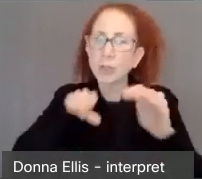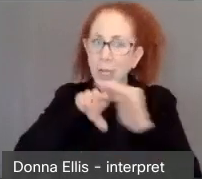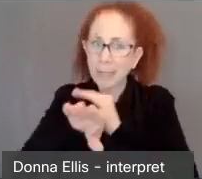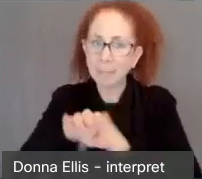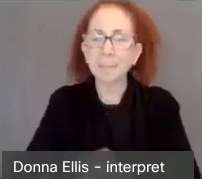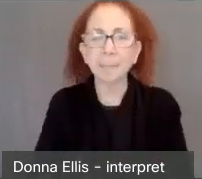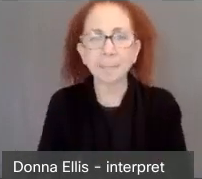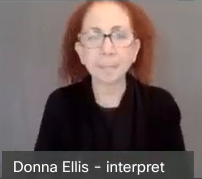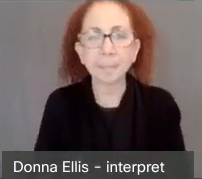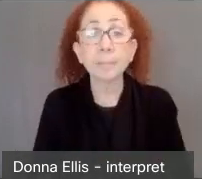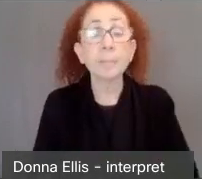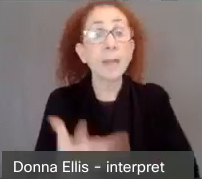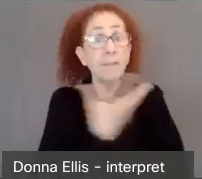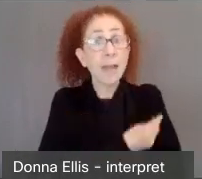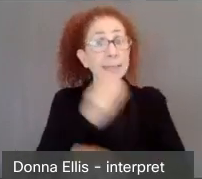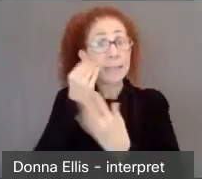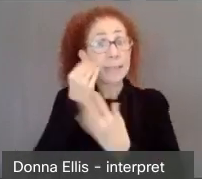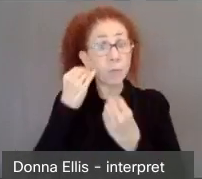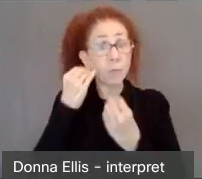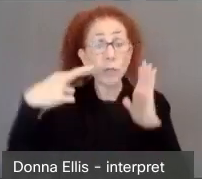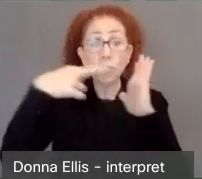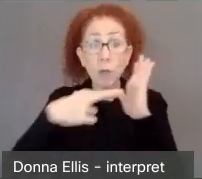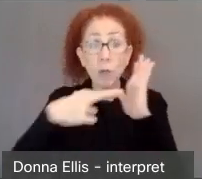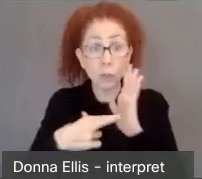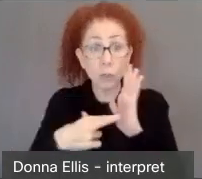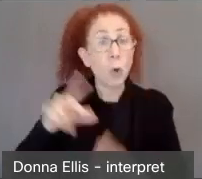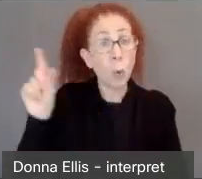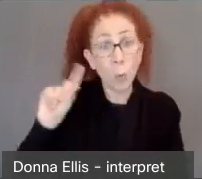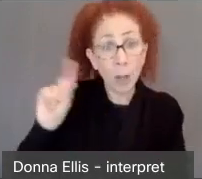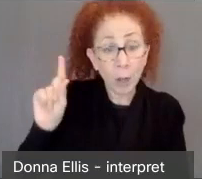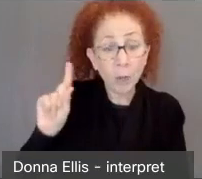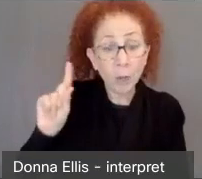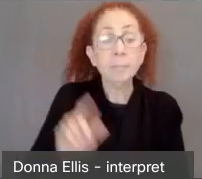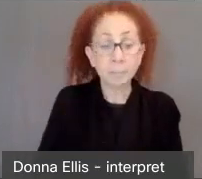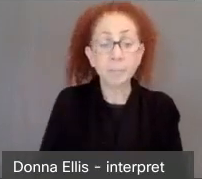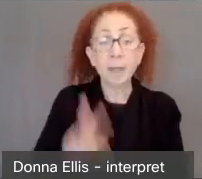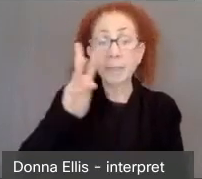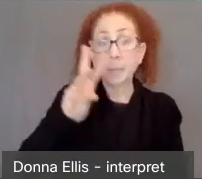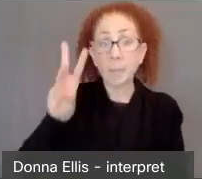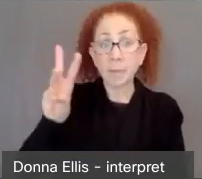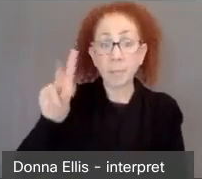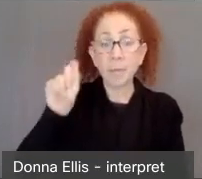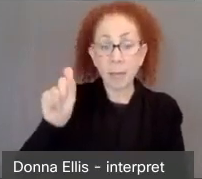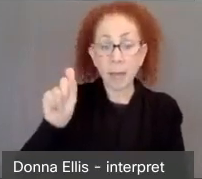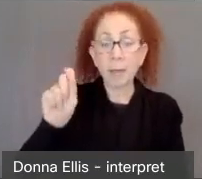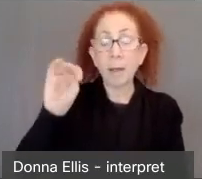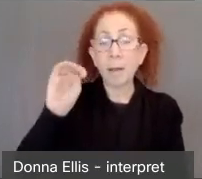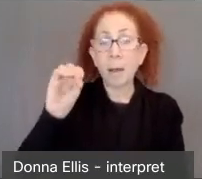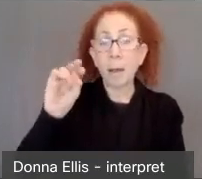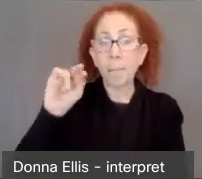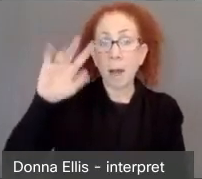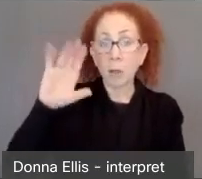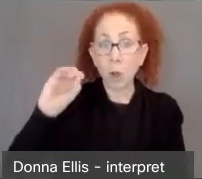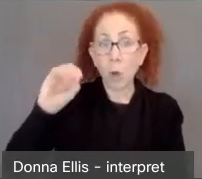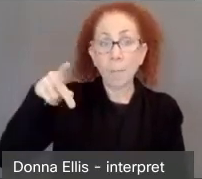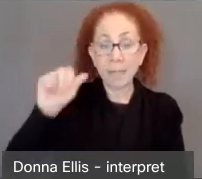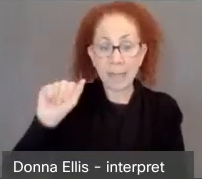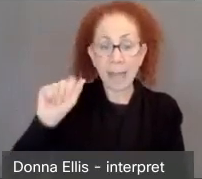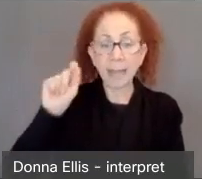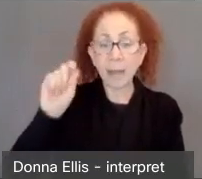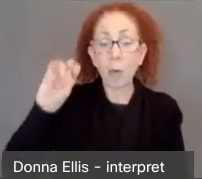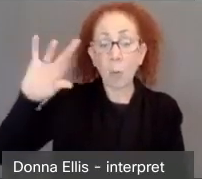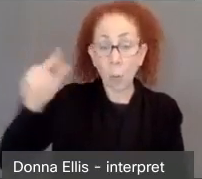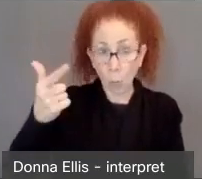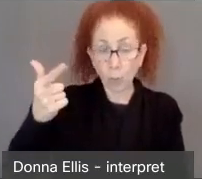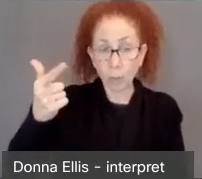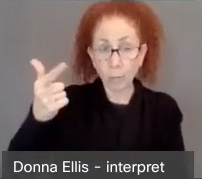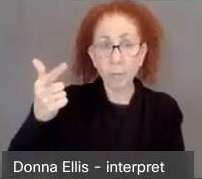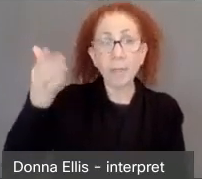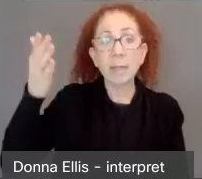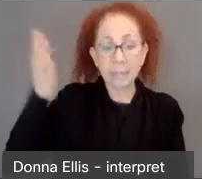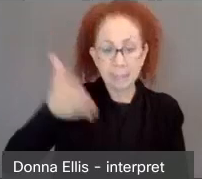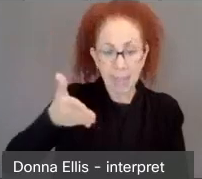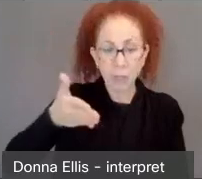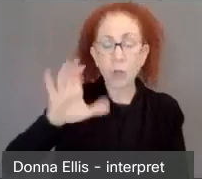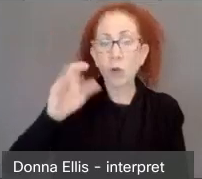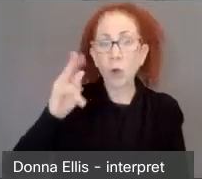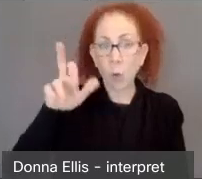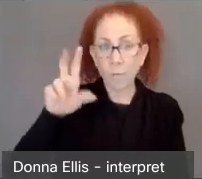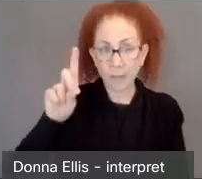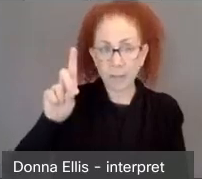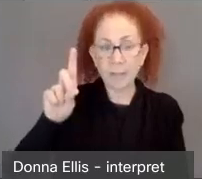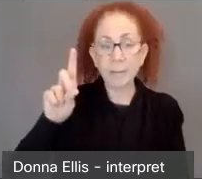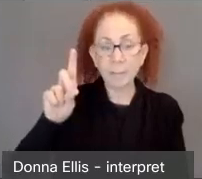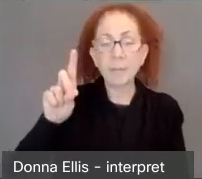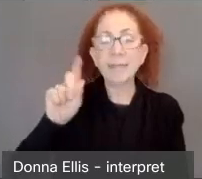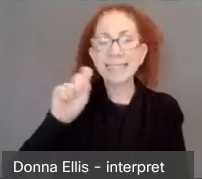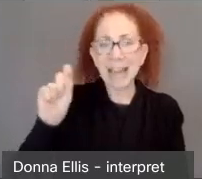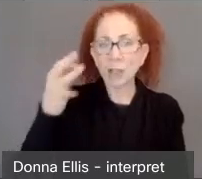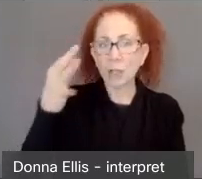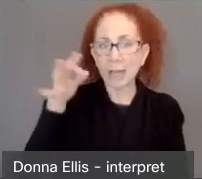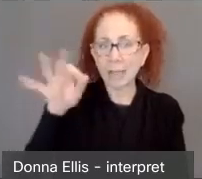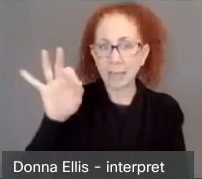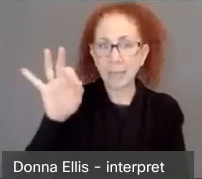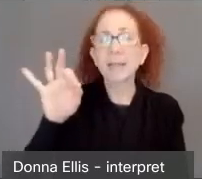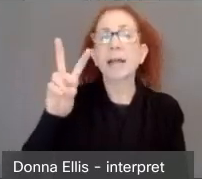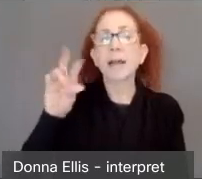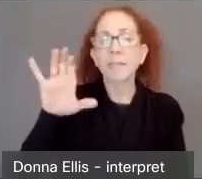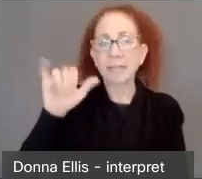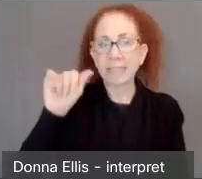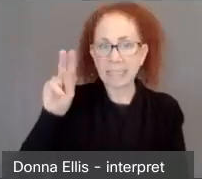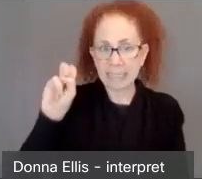Vaccine information and registration can be accessed by visiting www.montcopa.org/COVID-19vaccine.